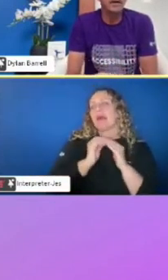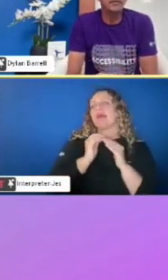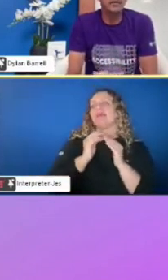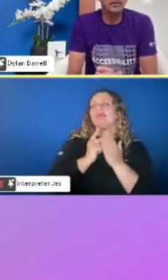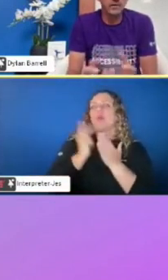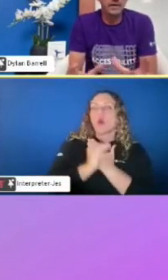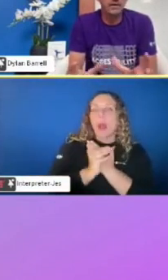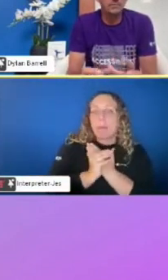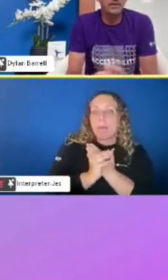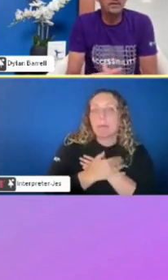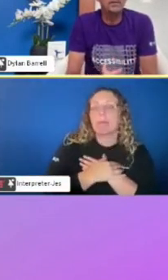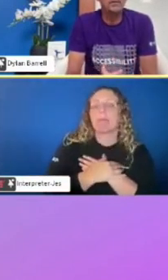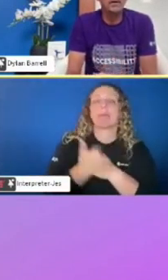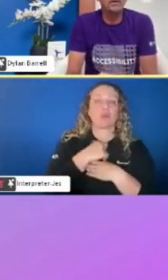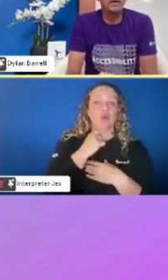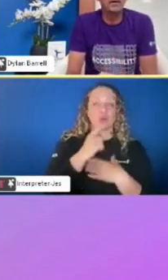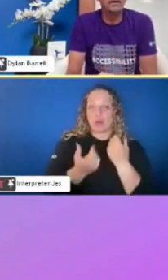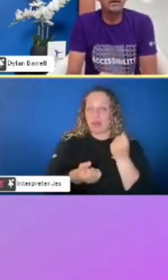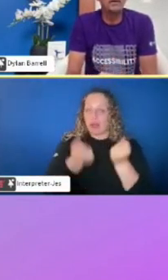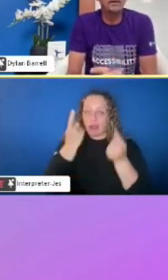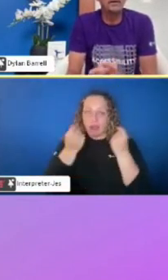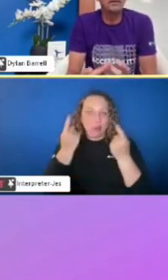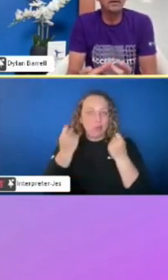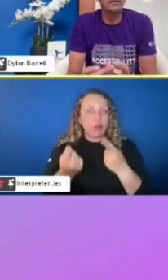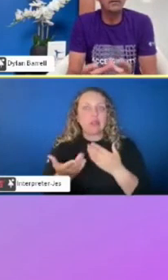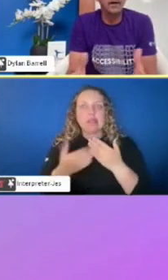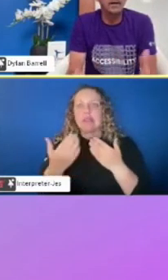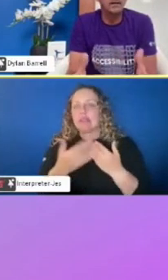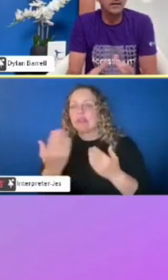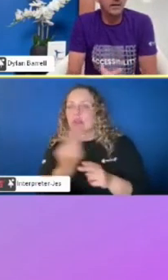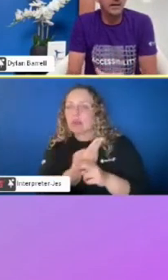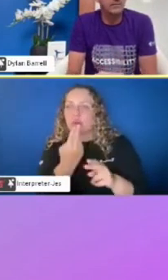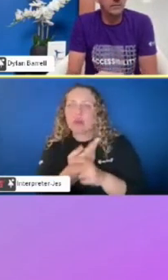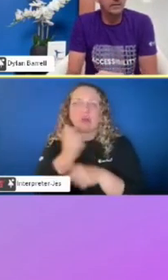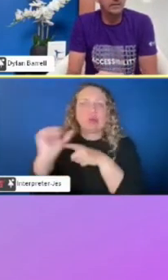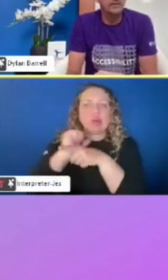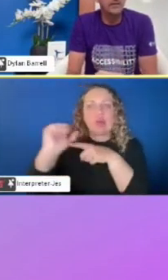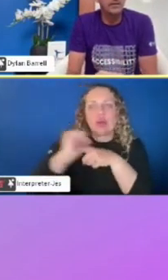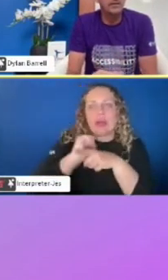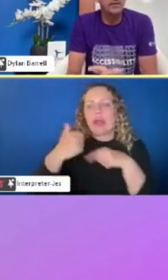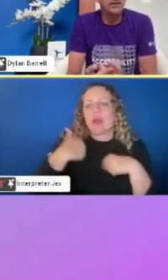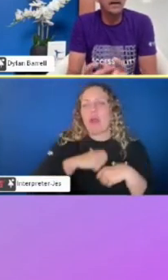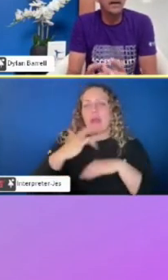And so it's really comprehensive set of training that we have available on Deque University